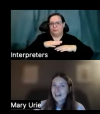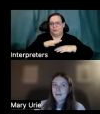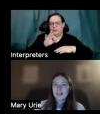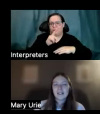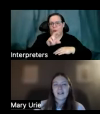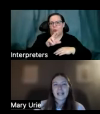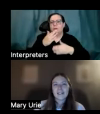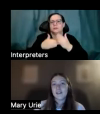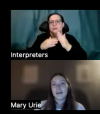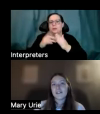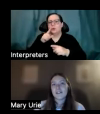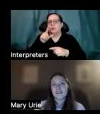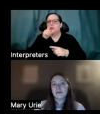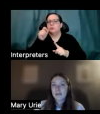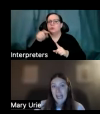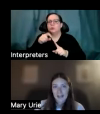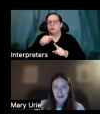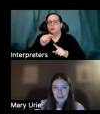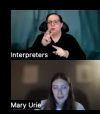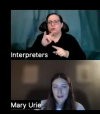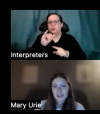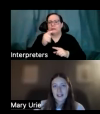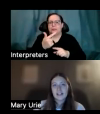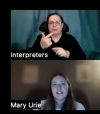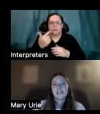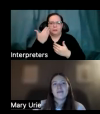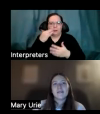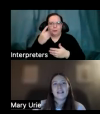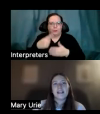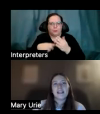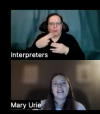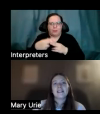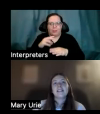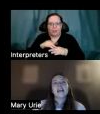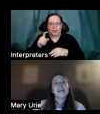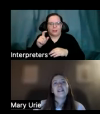them on xx, you might just tag them in a post saying, Hey,